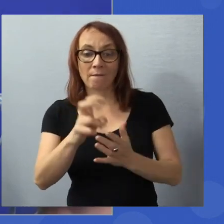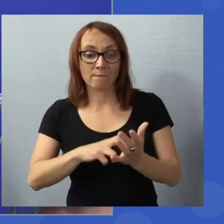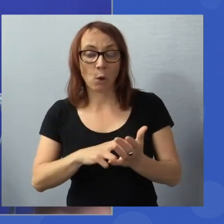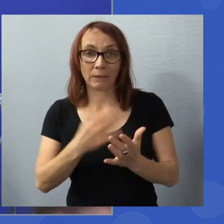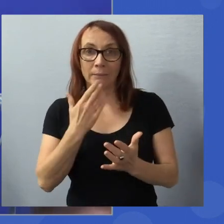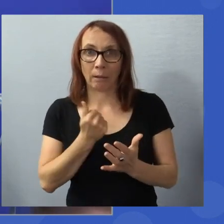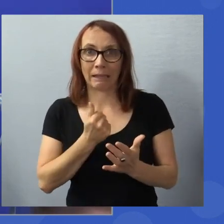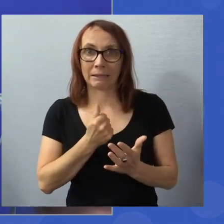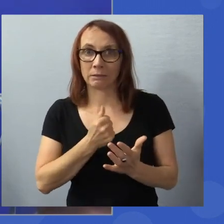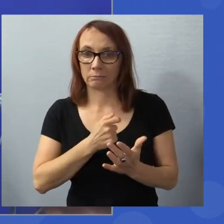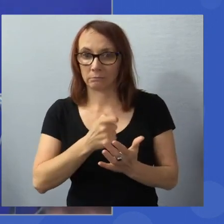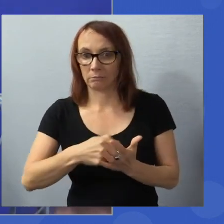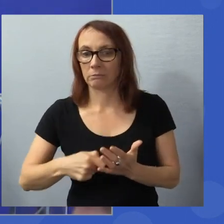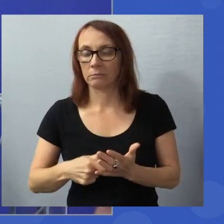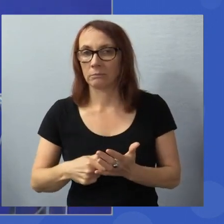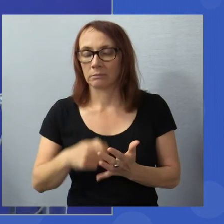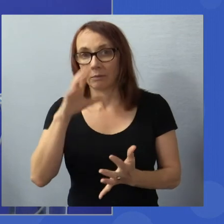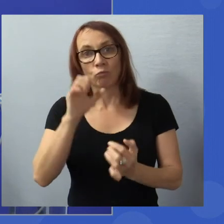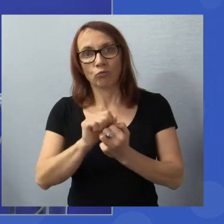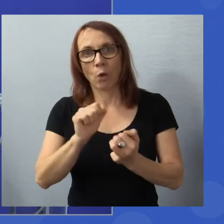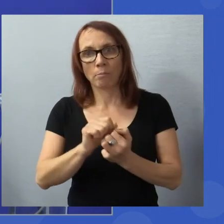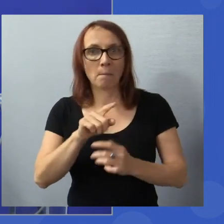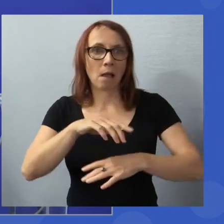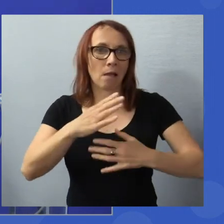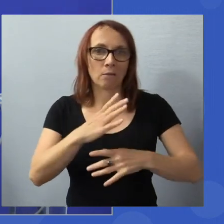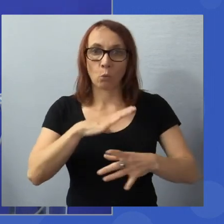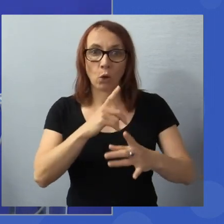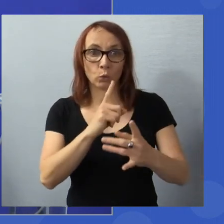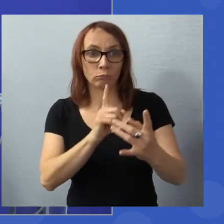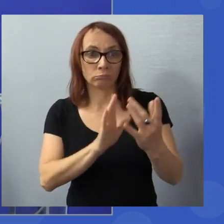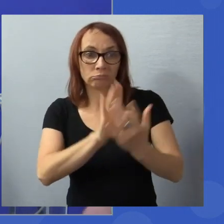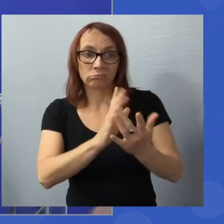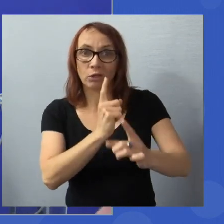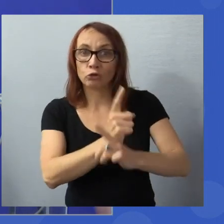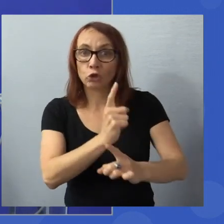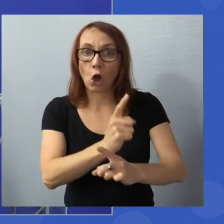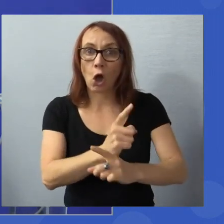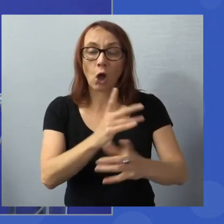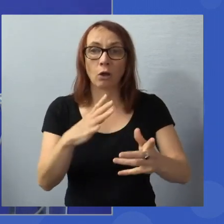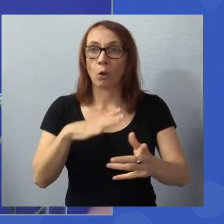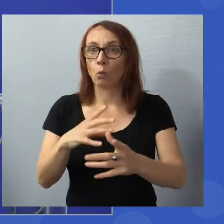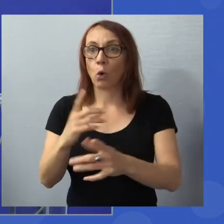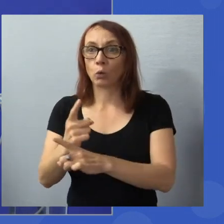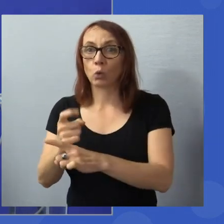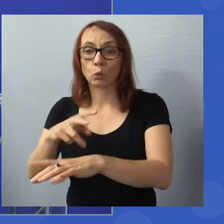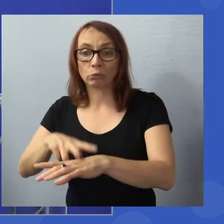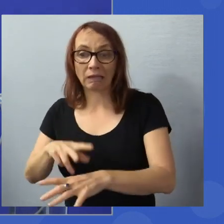do use that space and don't forget that you can talk to us directly and of course you can also talk to the secretary out who will be over at the